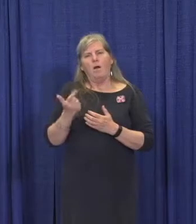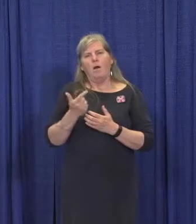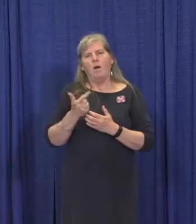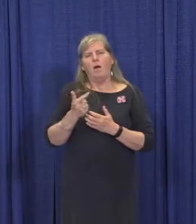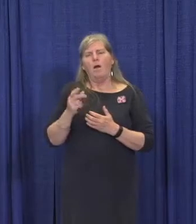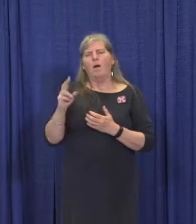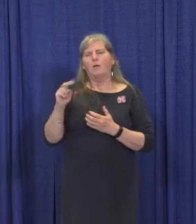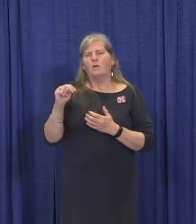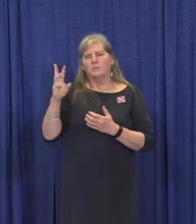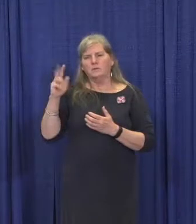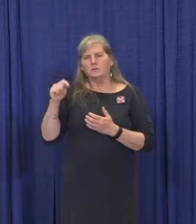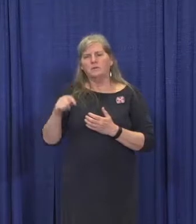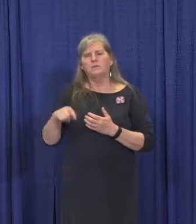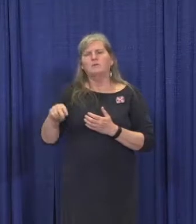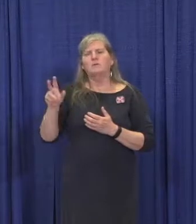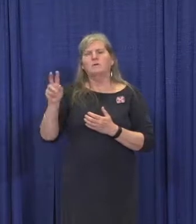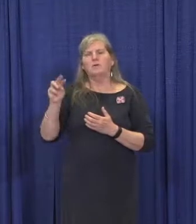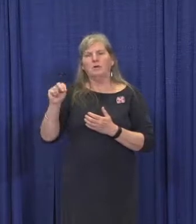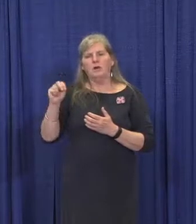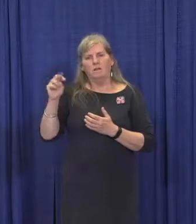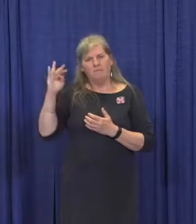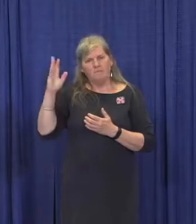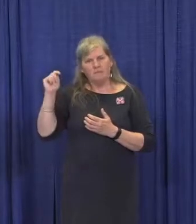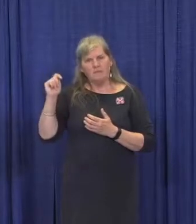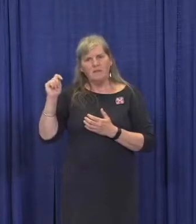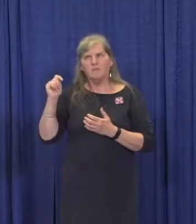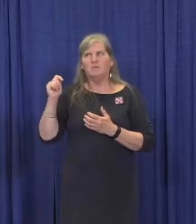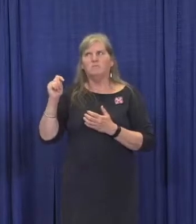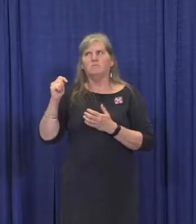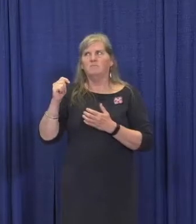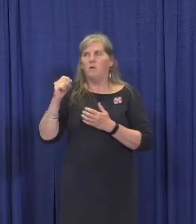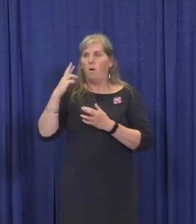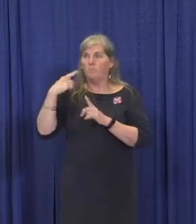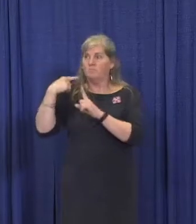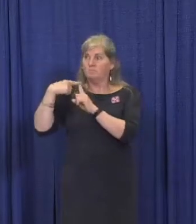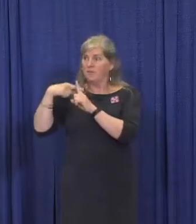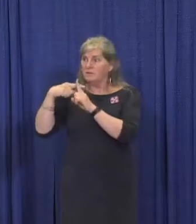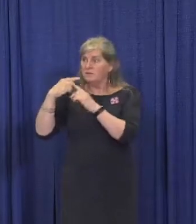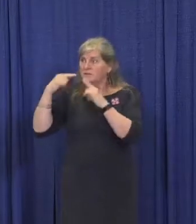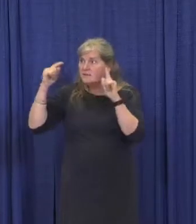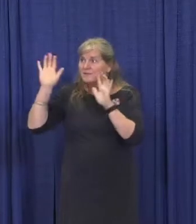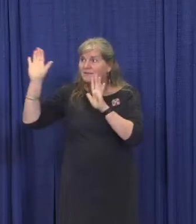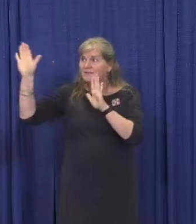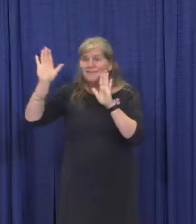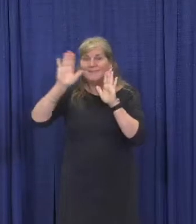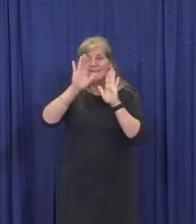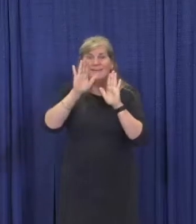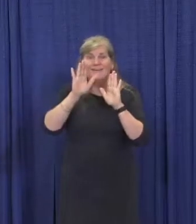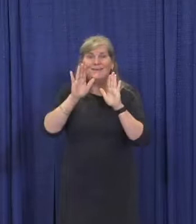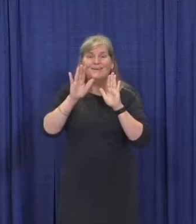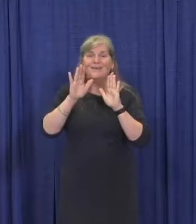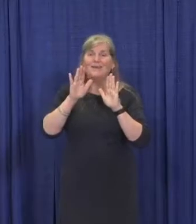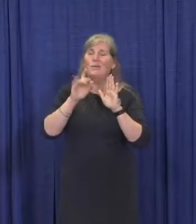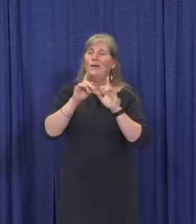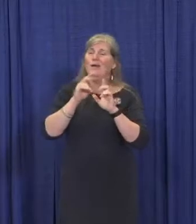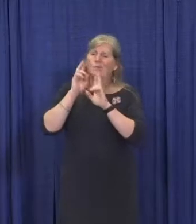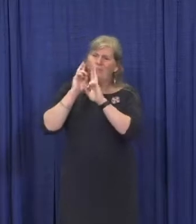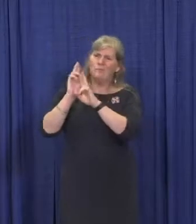as we get into recovery mode hopefully as soon as possible respecting that every